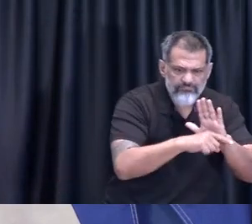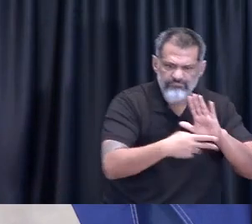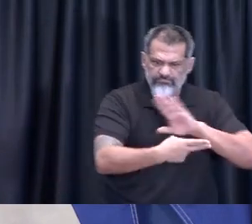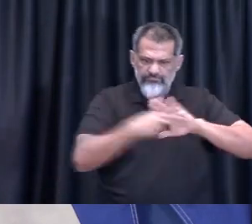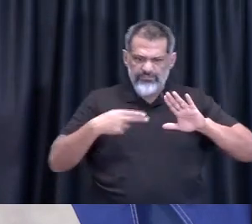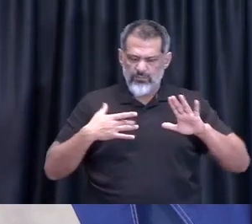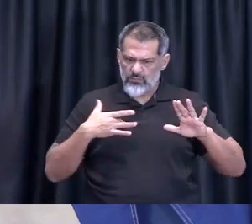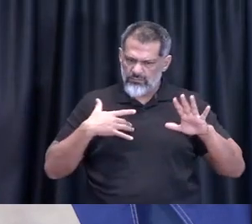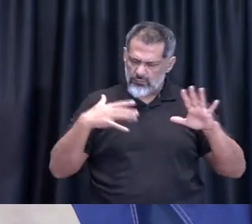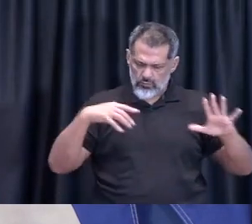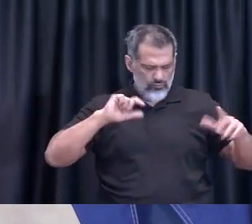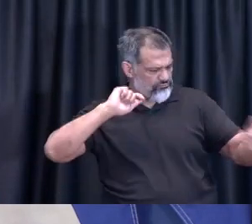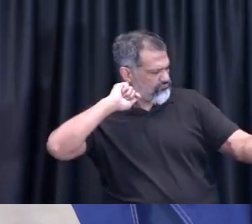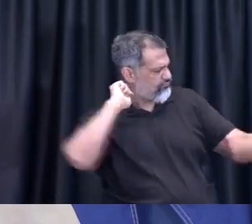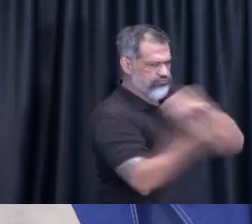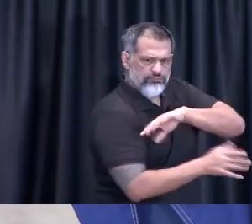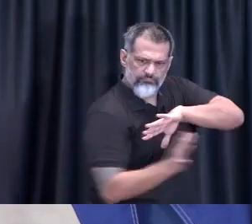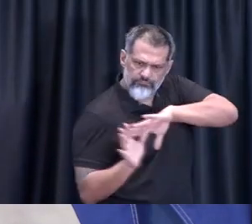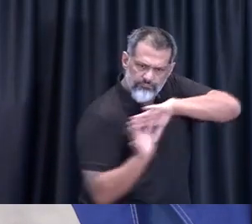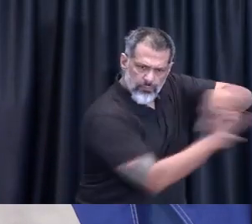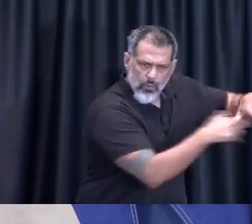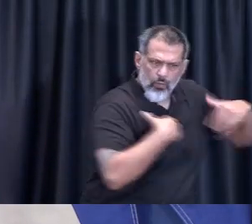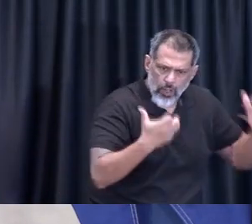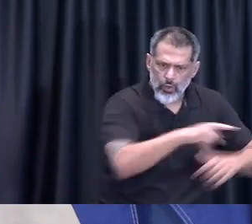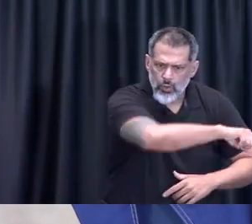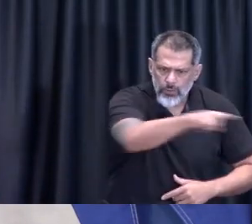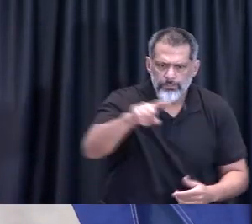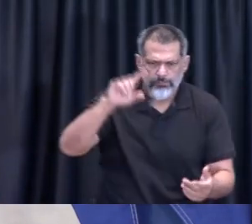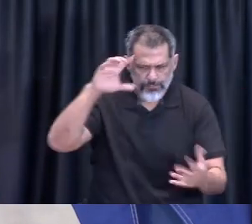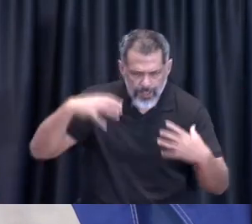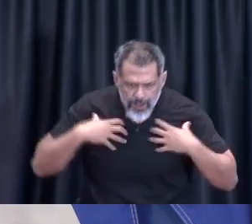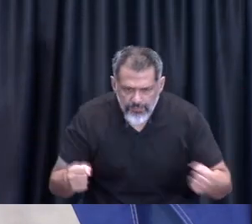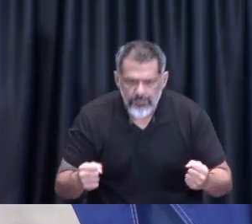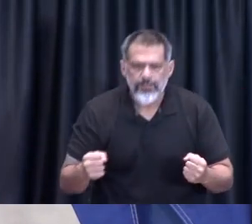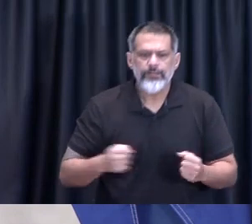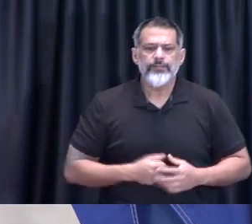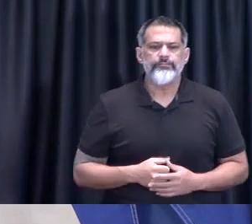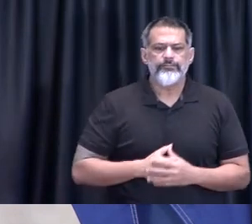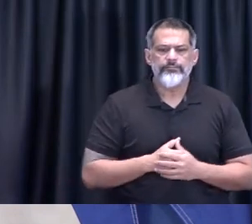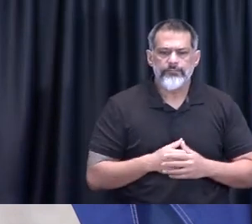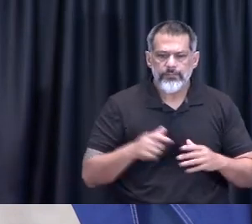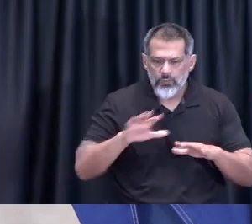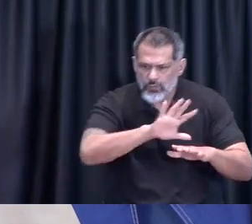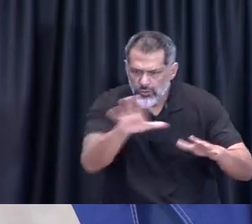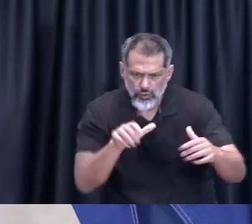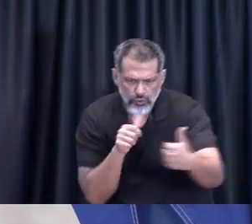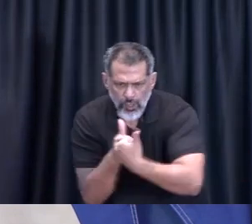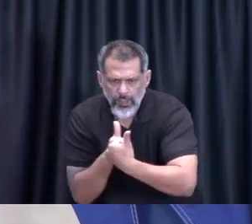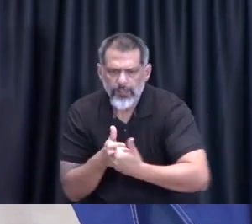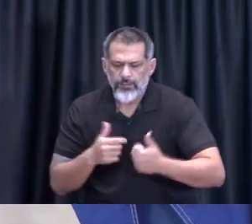I believe that mental health and many associated issues will be one of the defining challenges of the coming years, let alone it being a defining challenge